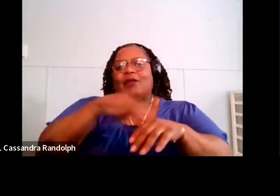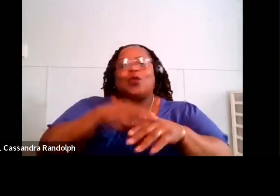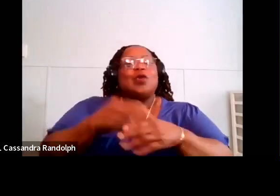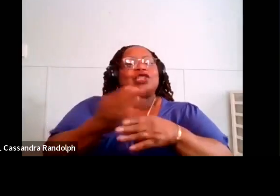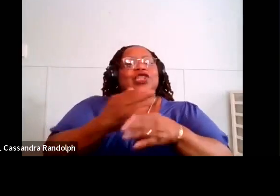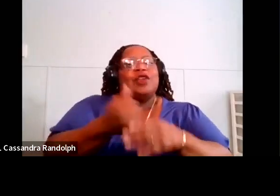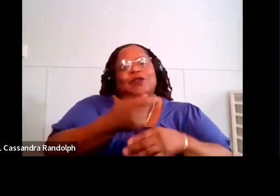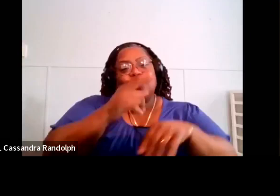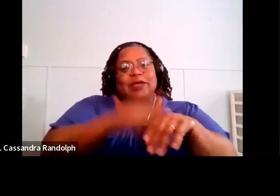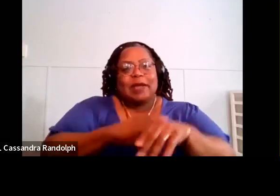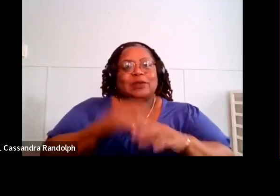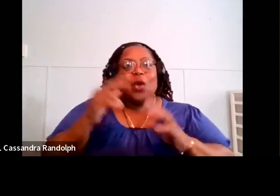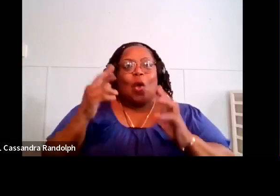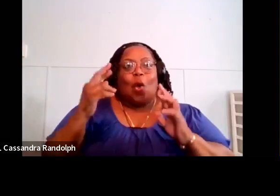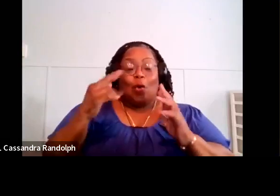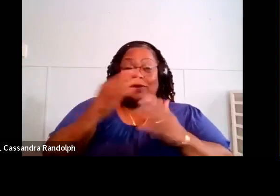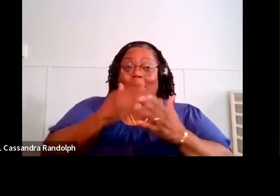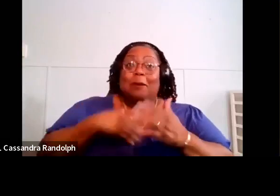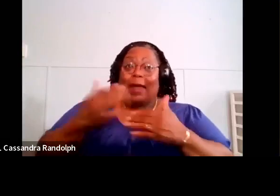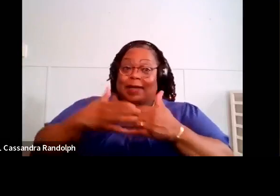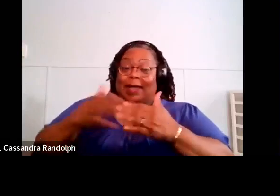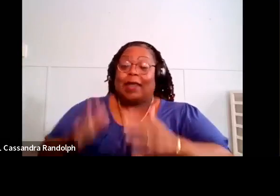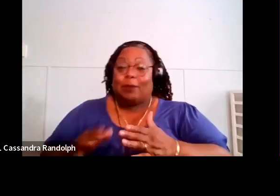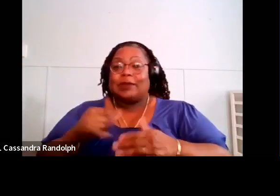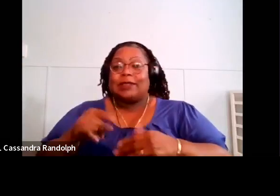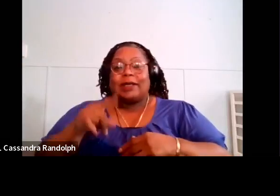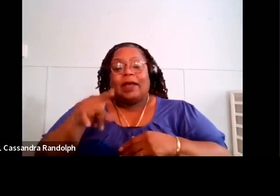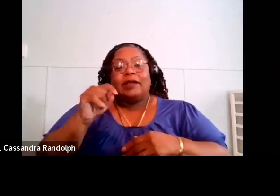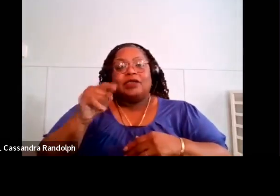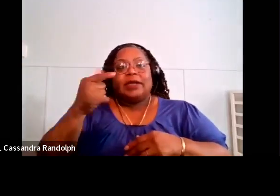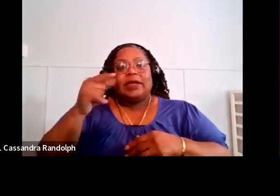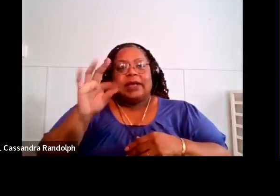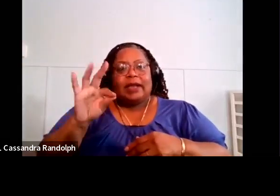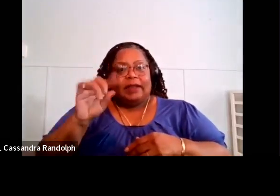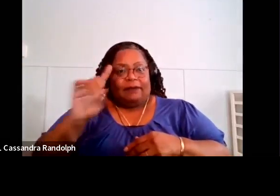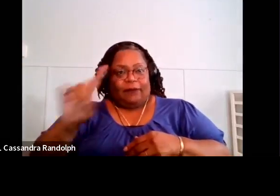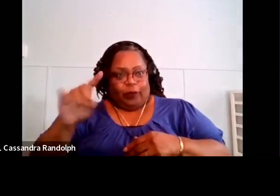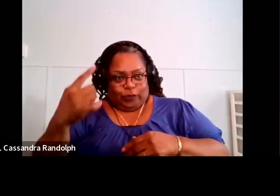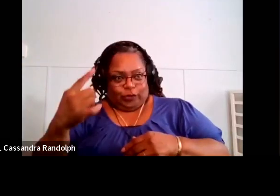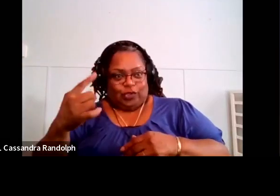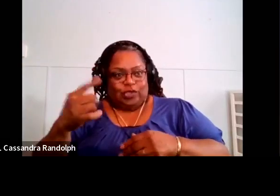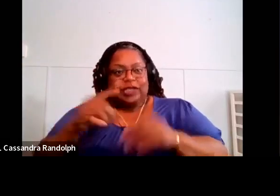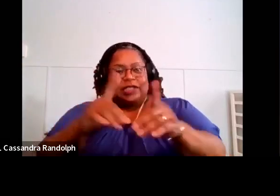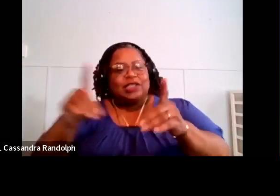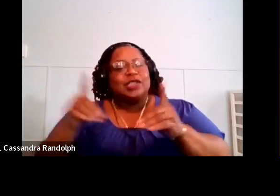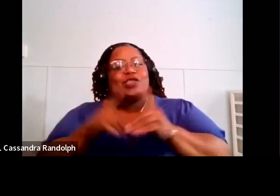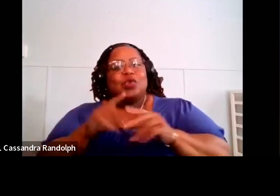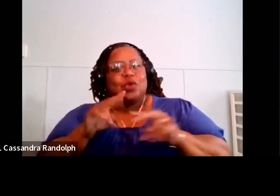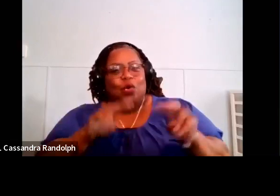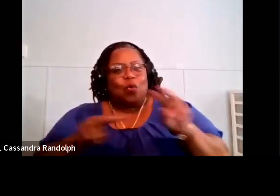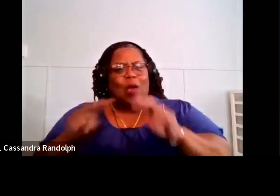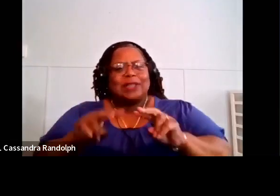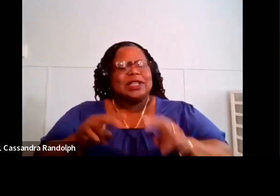relations commissioner for what you do every single day . Thank you to those watching virtually